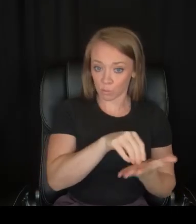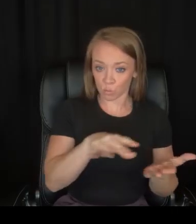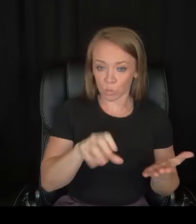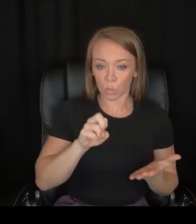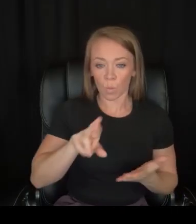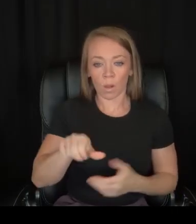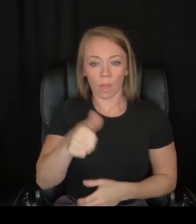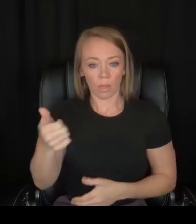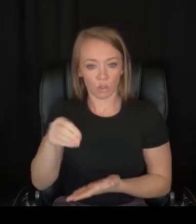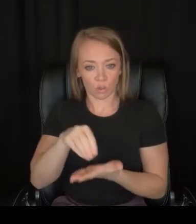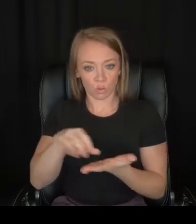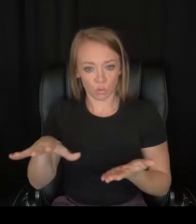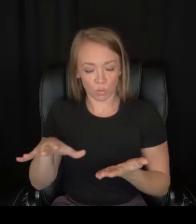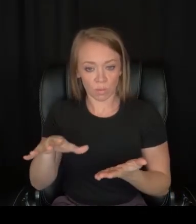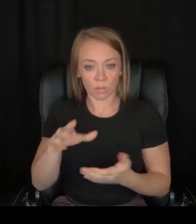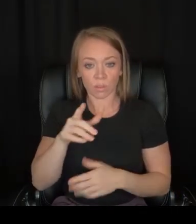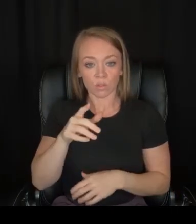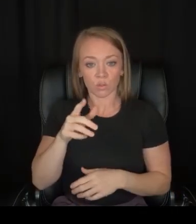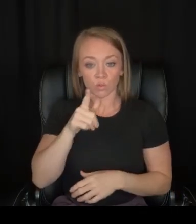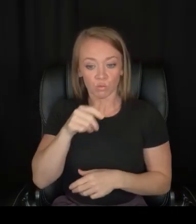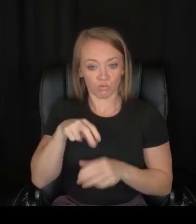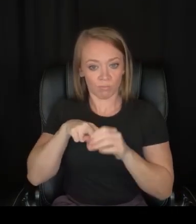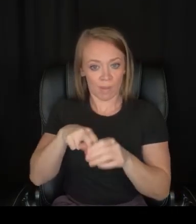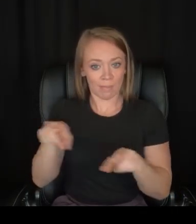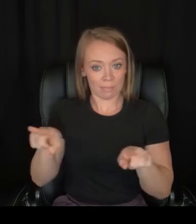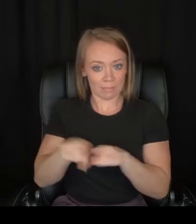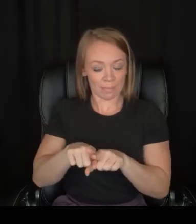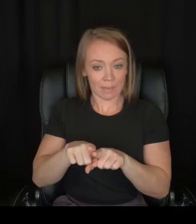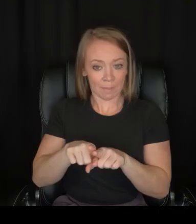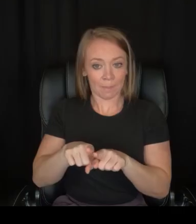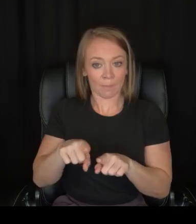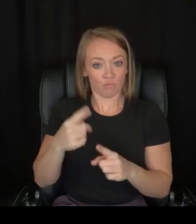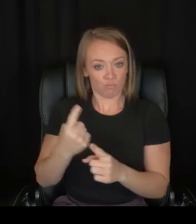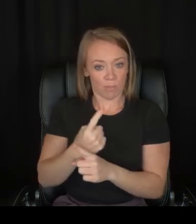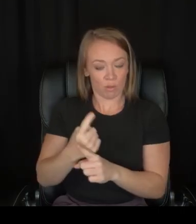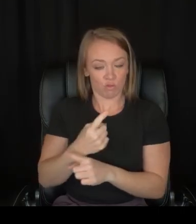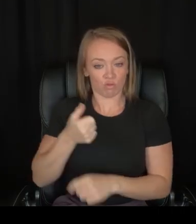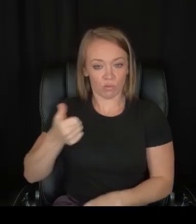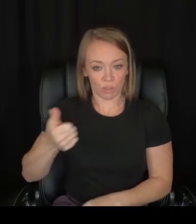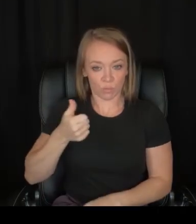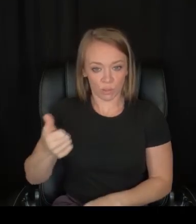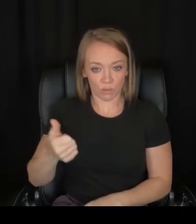student or other students on the vehicle if the student rides in regular transportation?